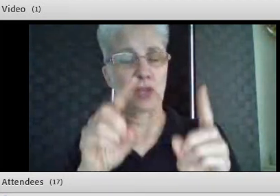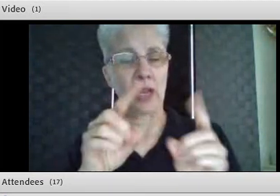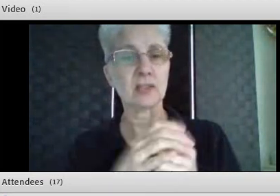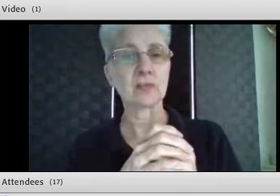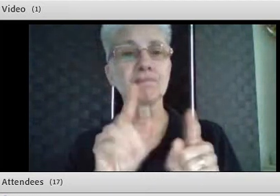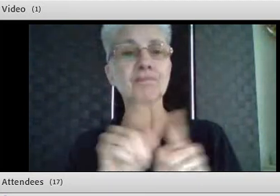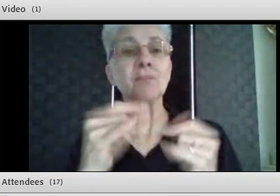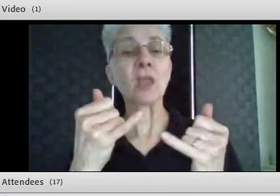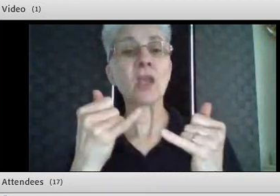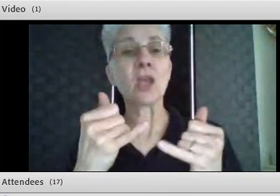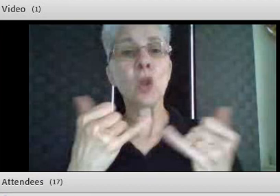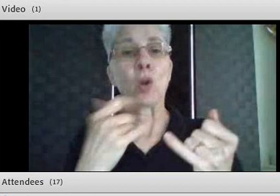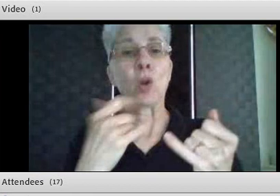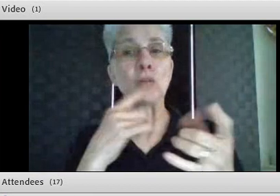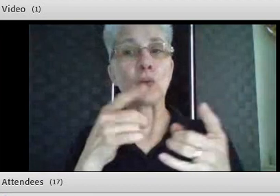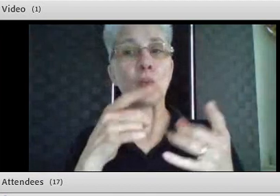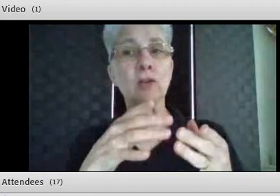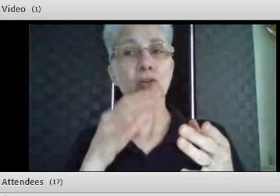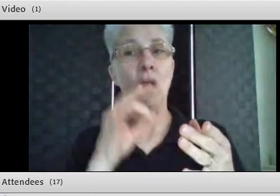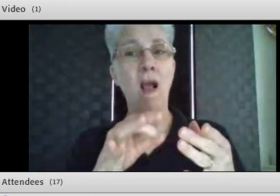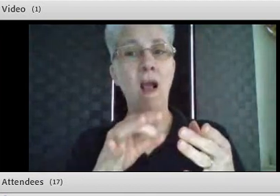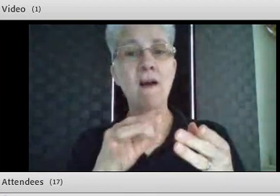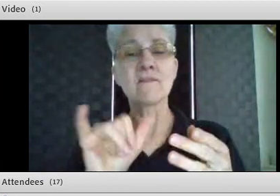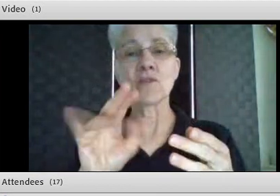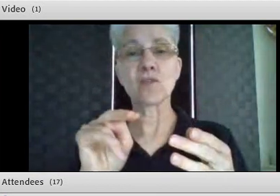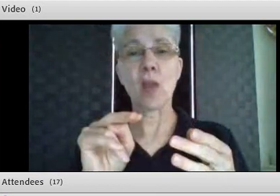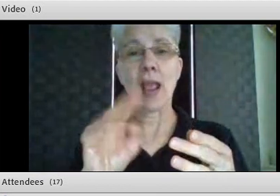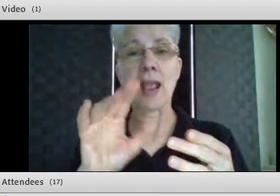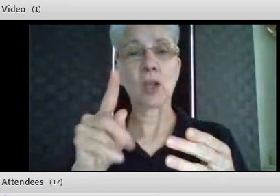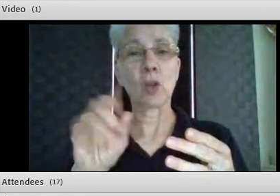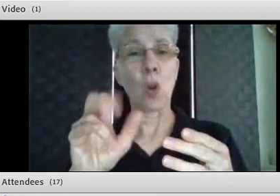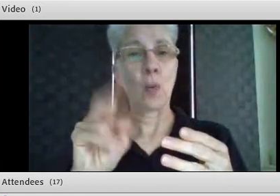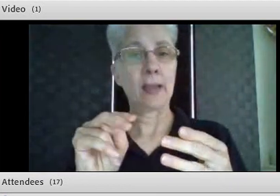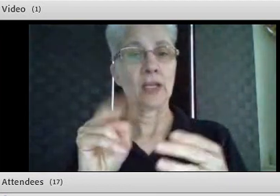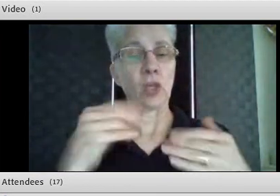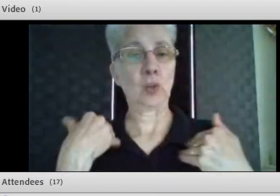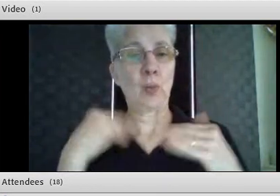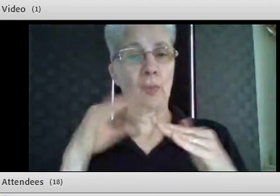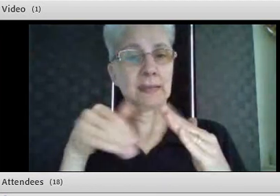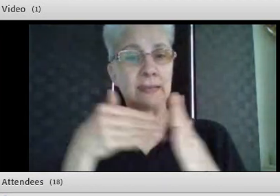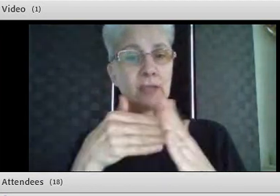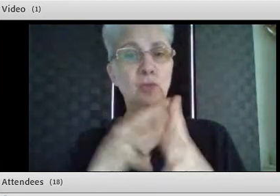She is currently the director of the Fran Cohen Youth Center.